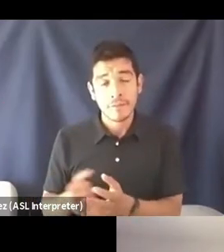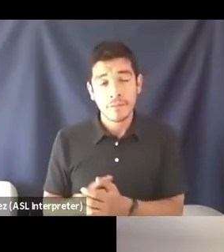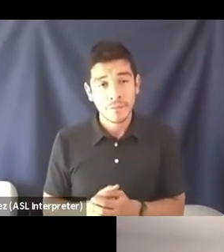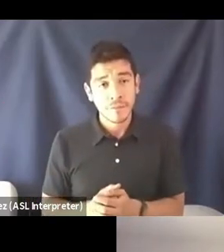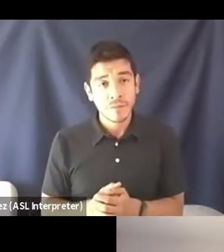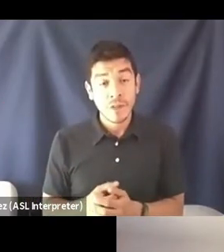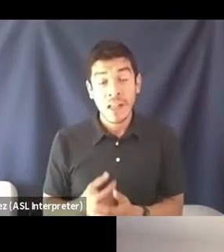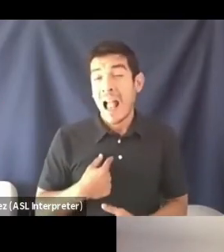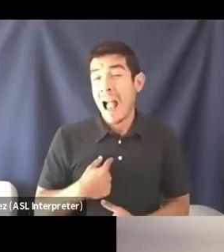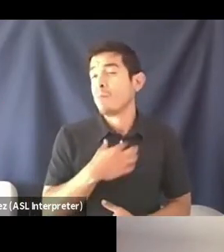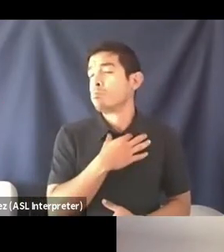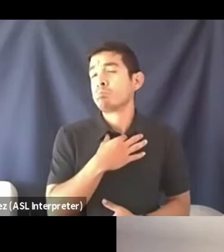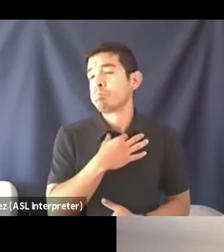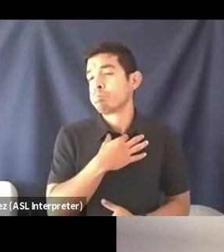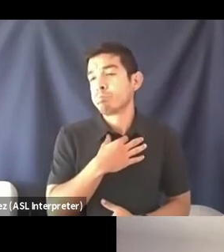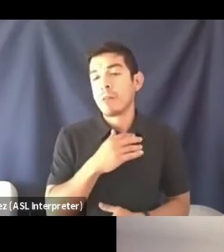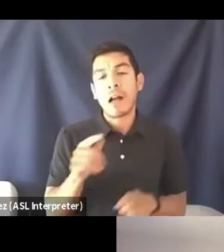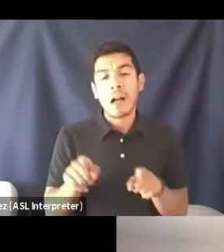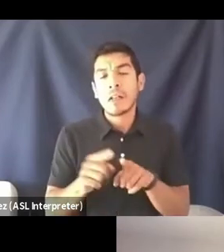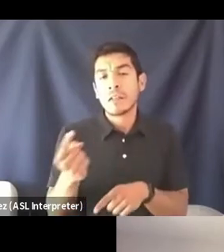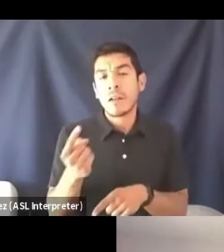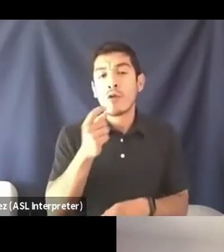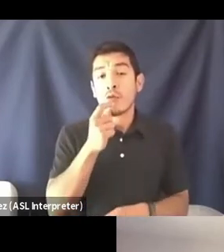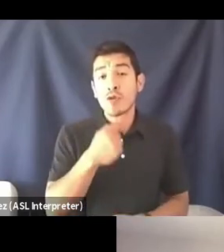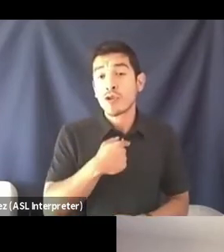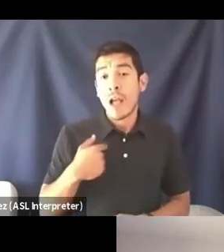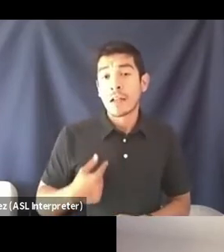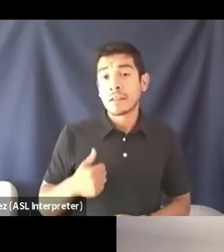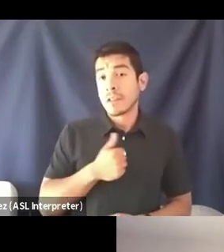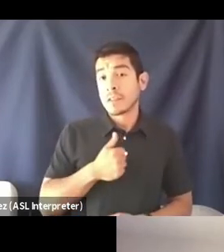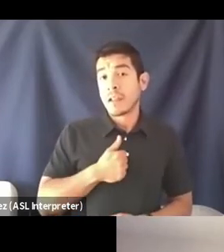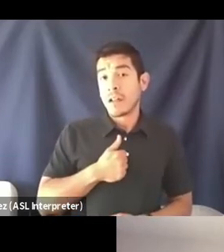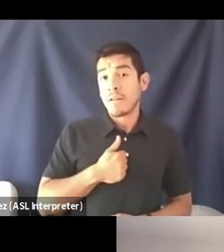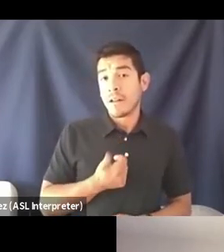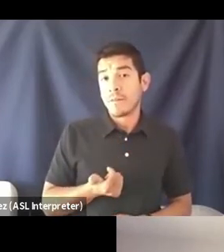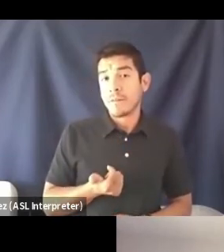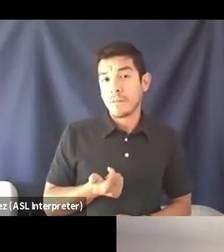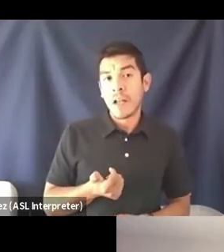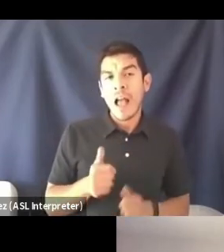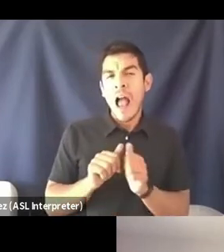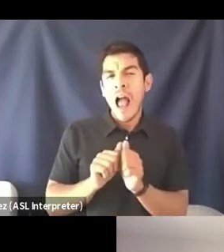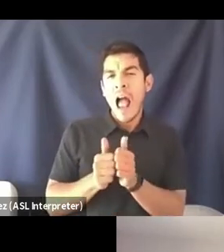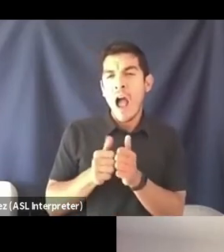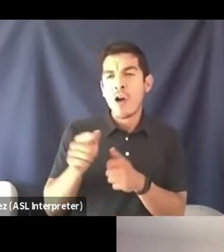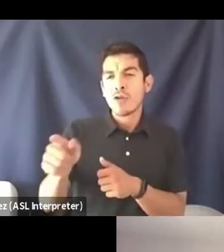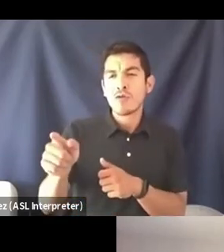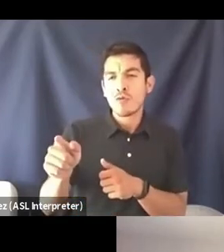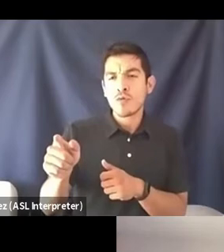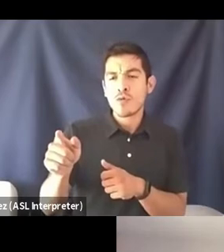I'm curious as somebody who is Chinese. How you got her family on board. Like you, Jenny,